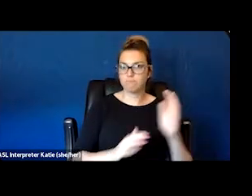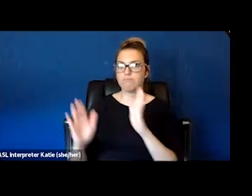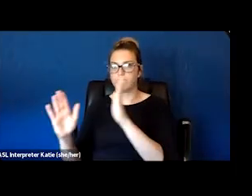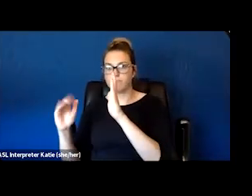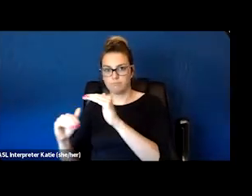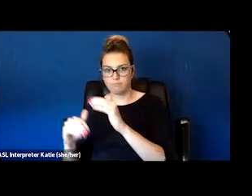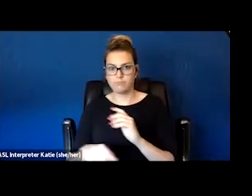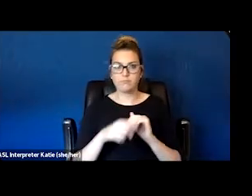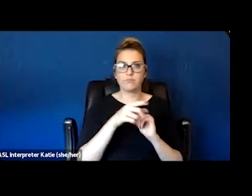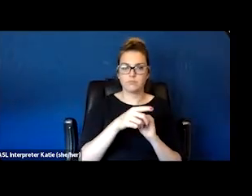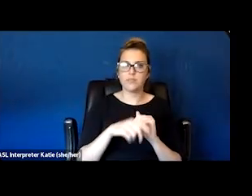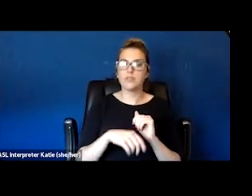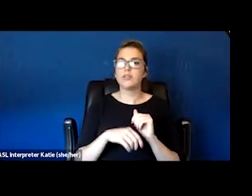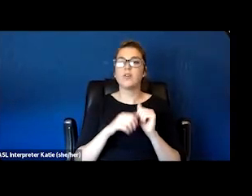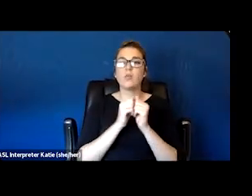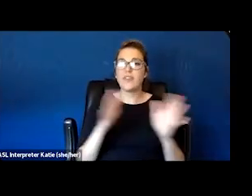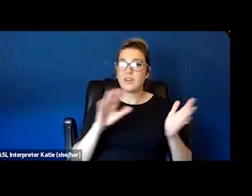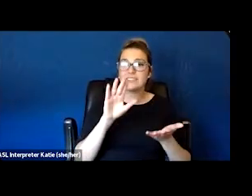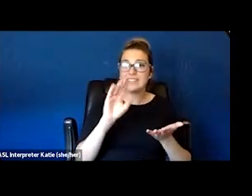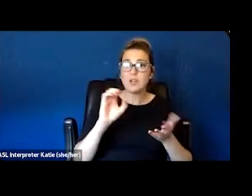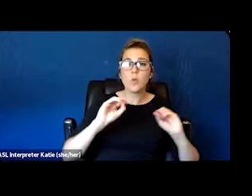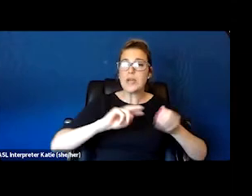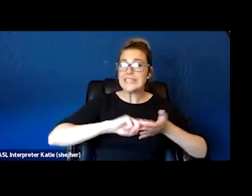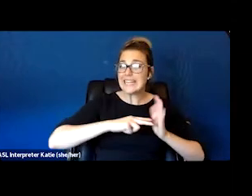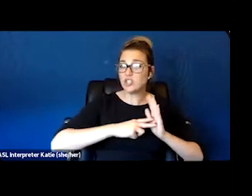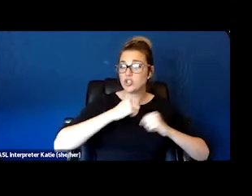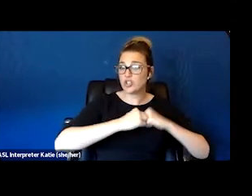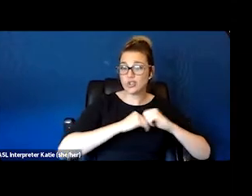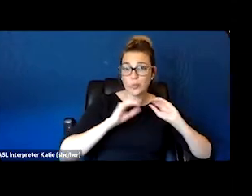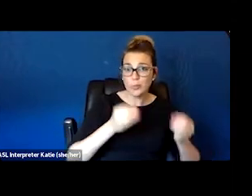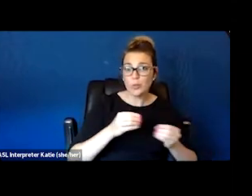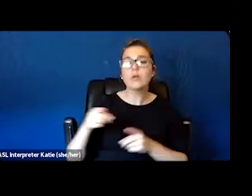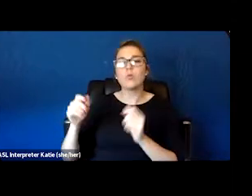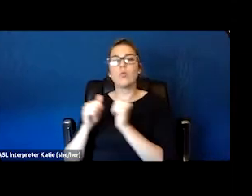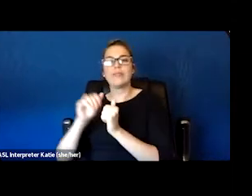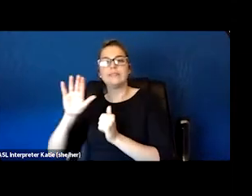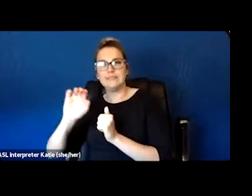This is the idea that without Coordinated Entry or in communities that hadn't yet set it up